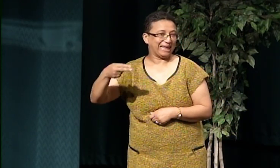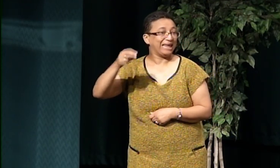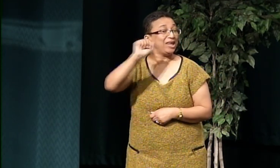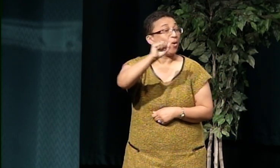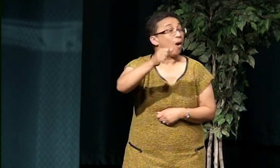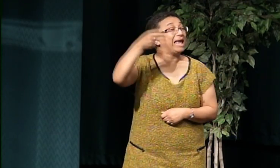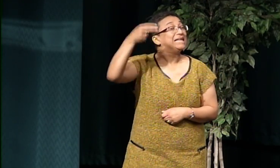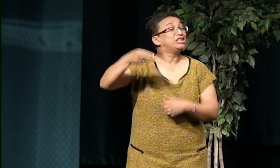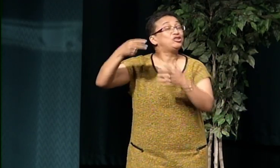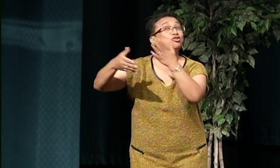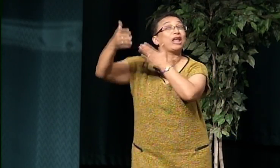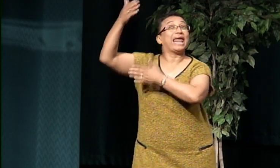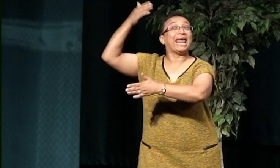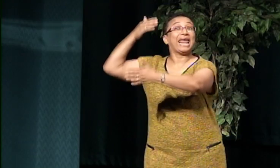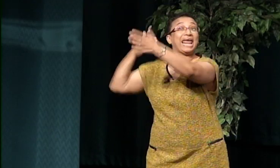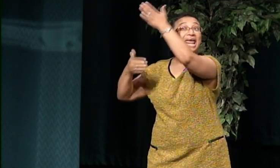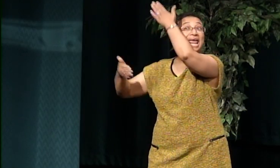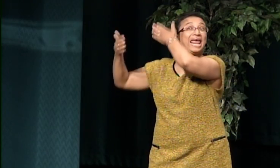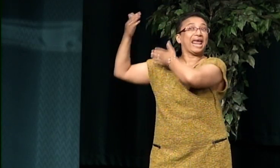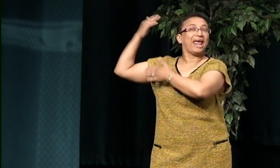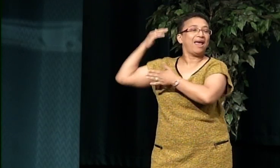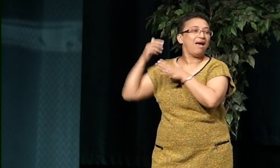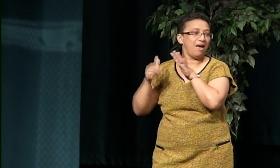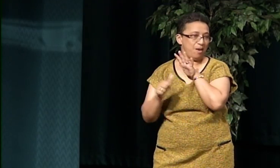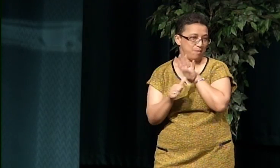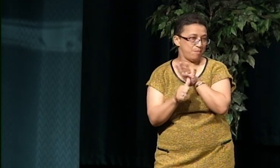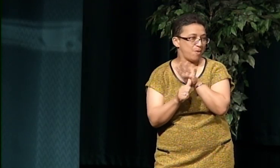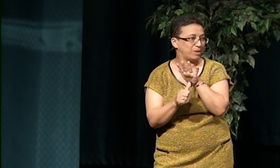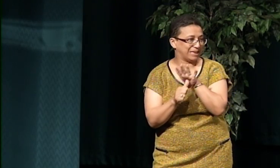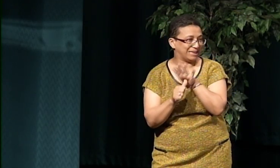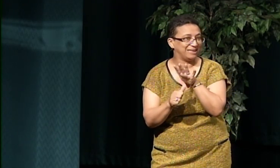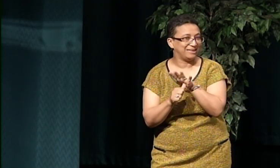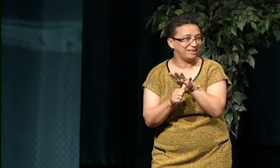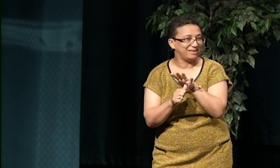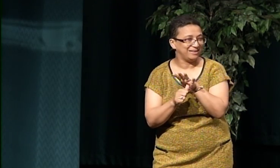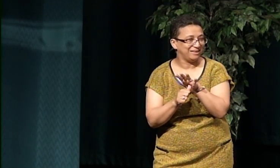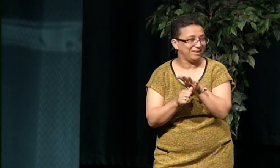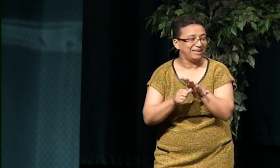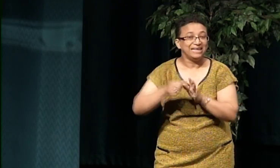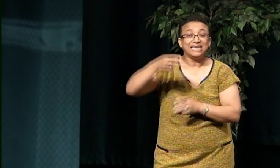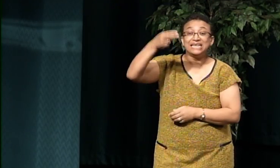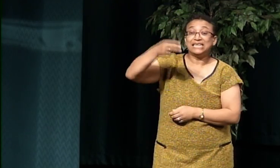you have to understand history.